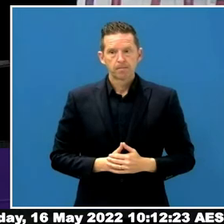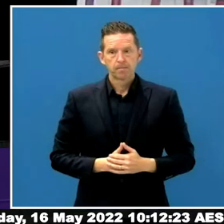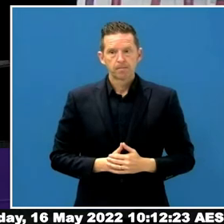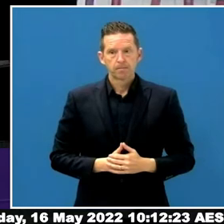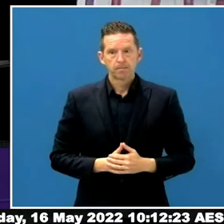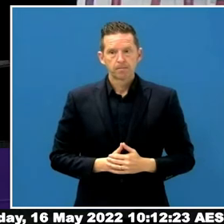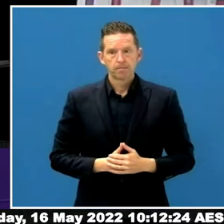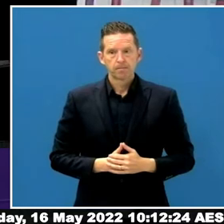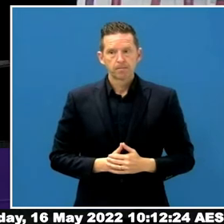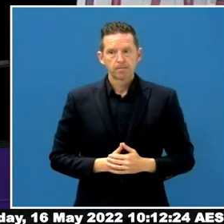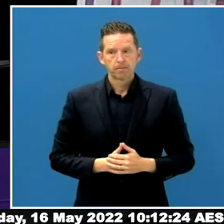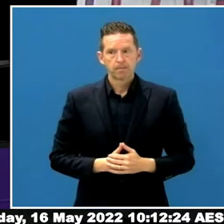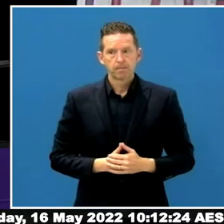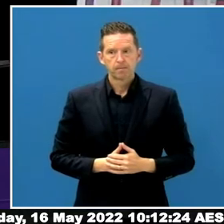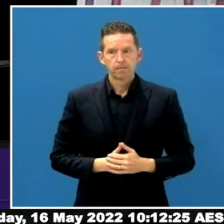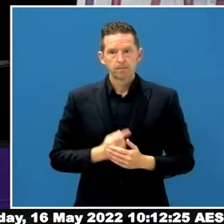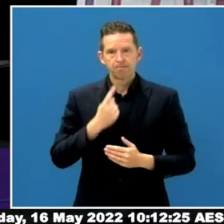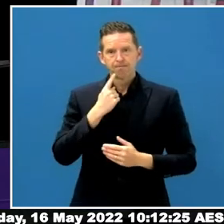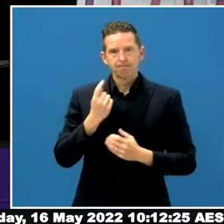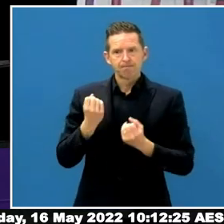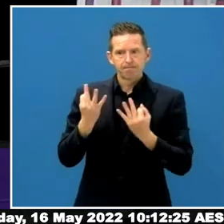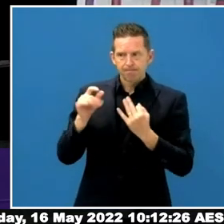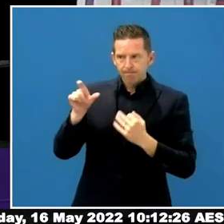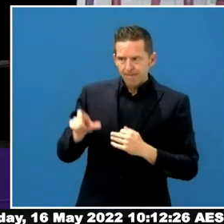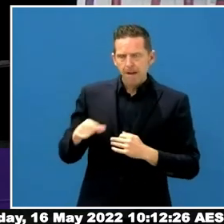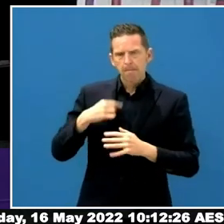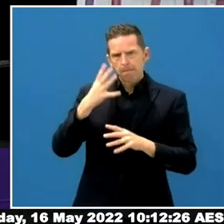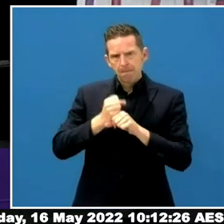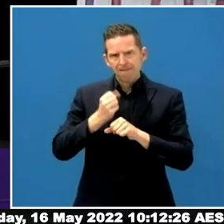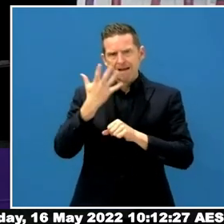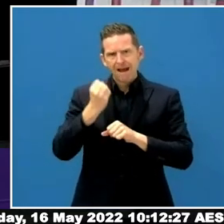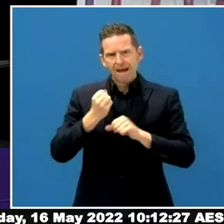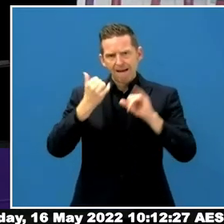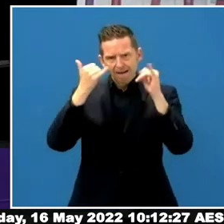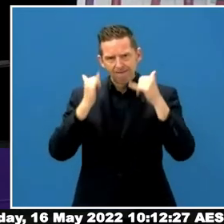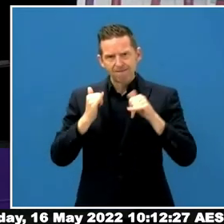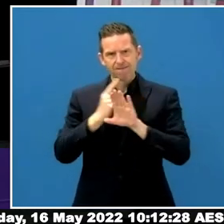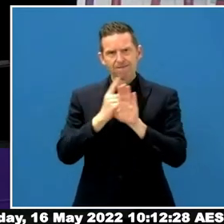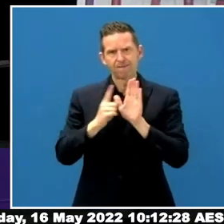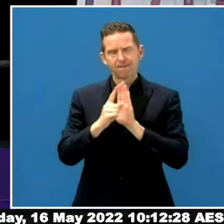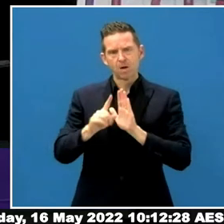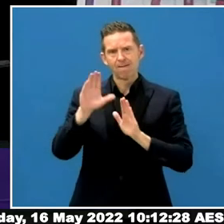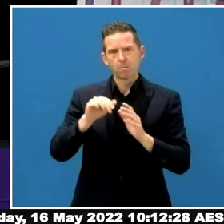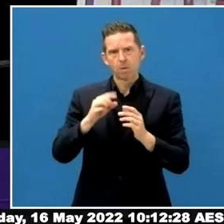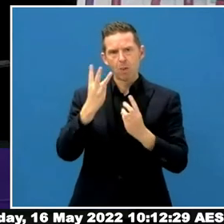I understand that there are representatives from three of the witnesses, so perhaps